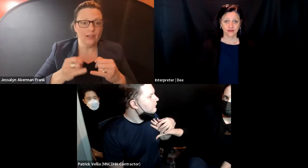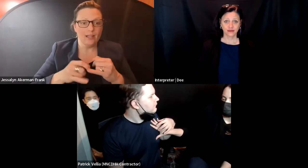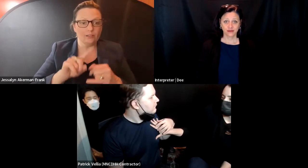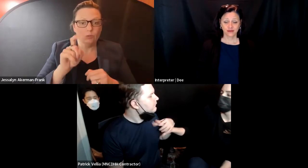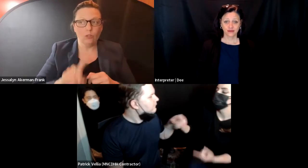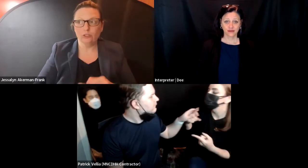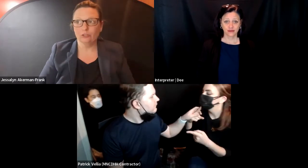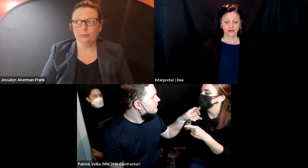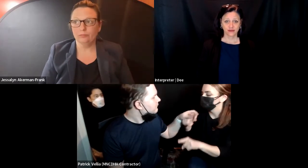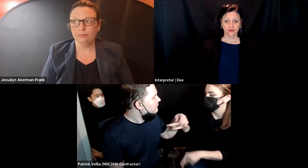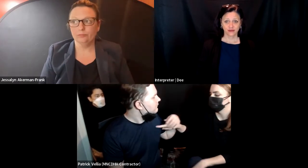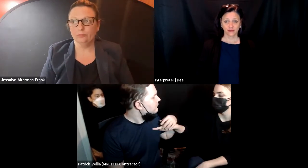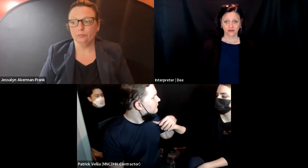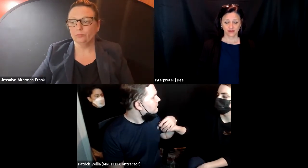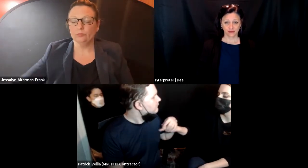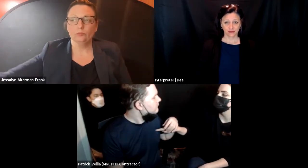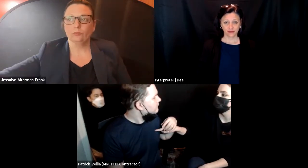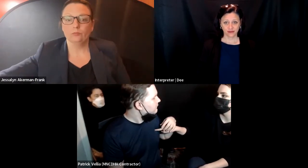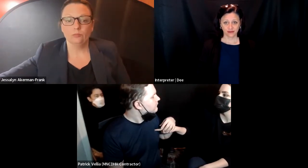Jessalyn: Go ahead, Patrick. You are spotlit.